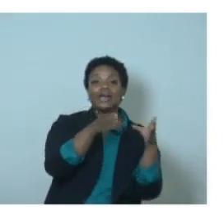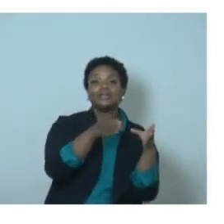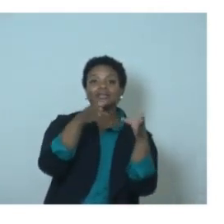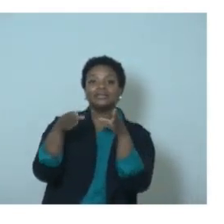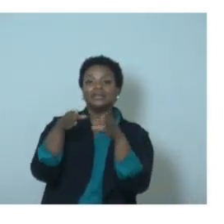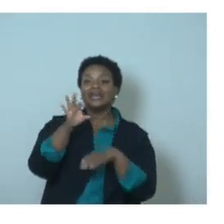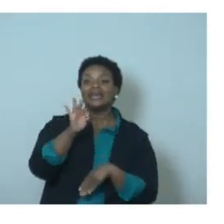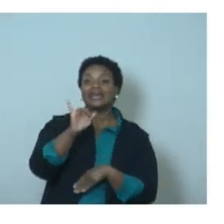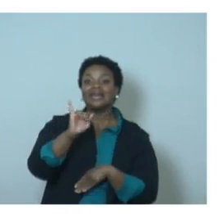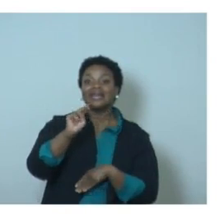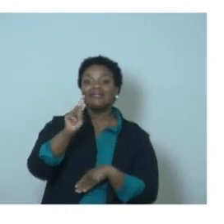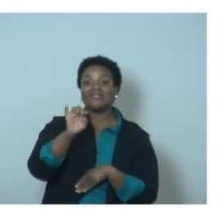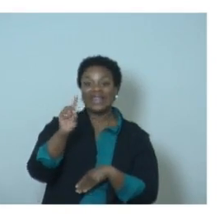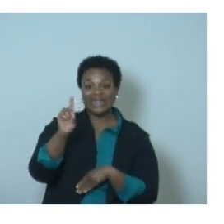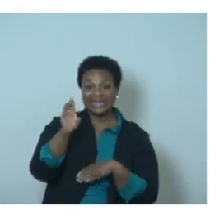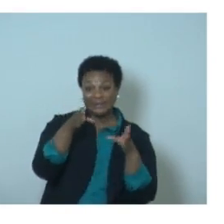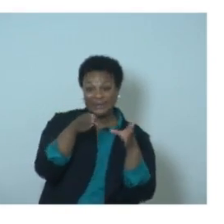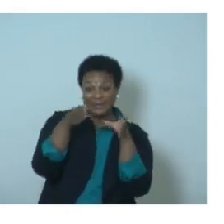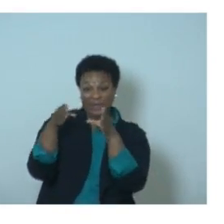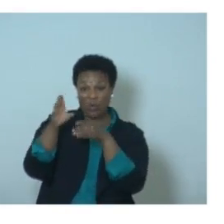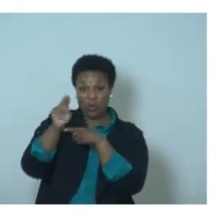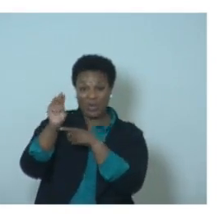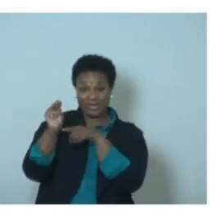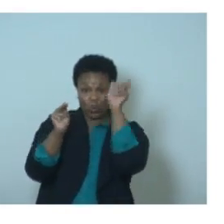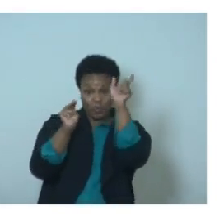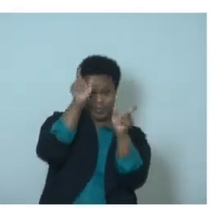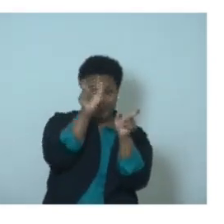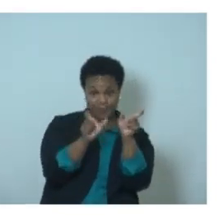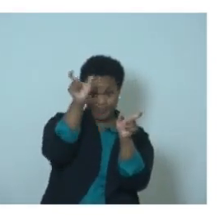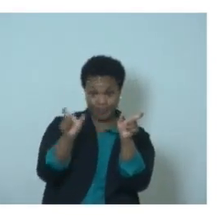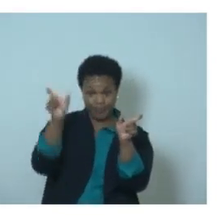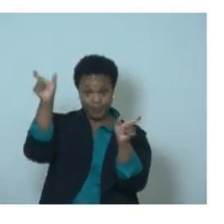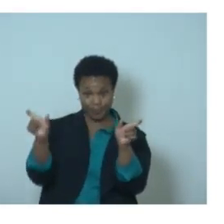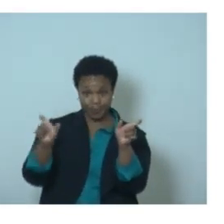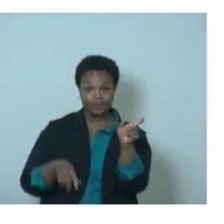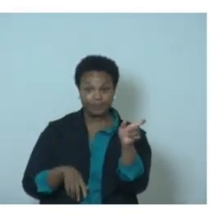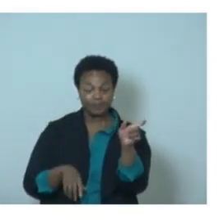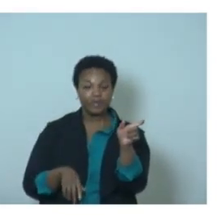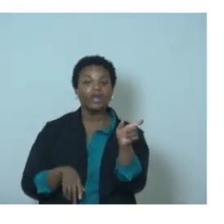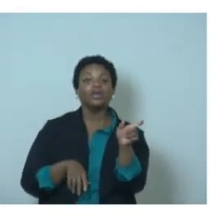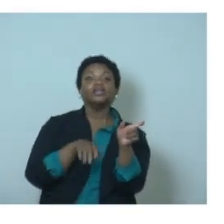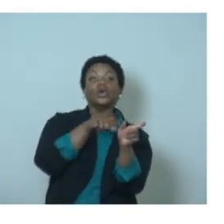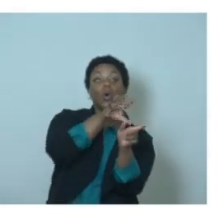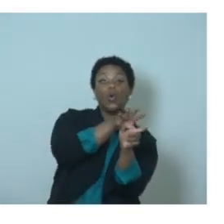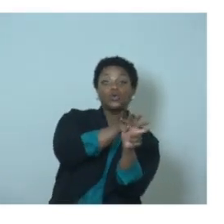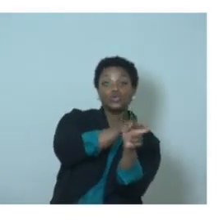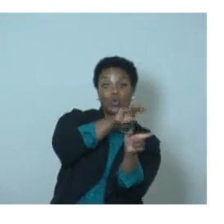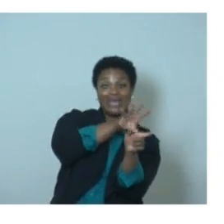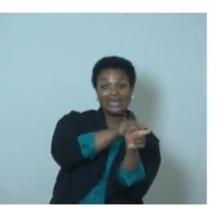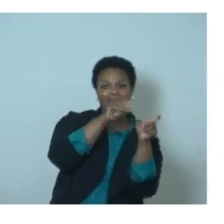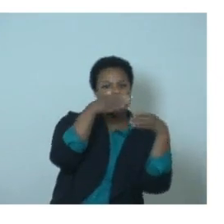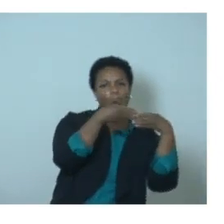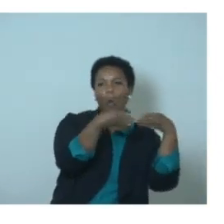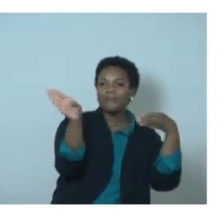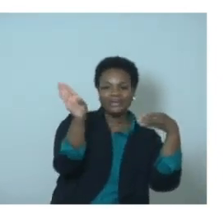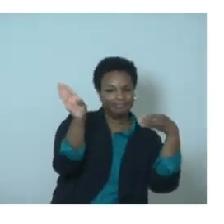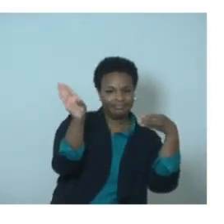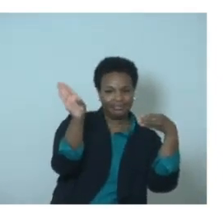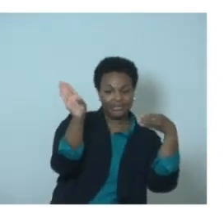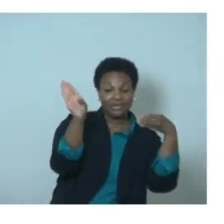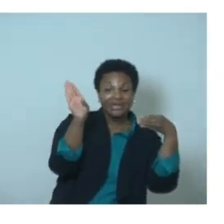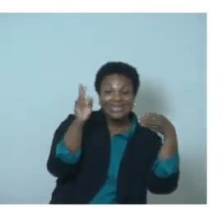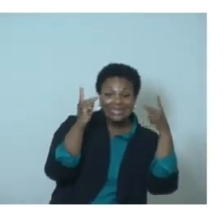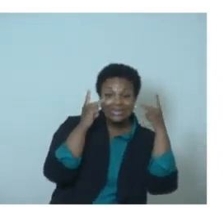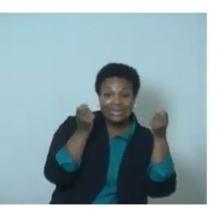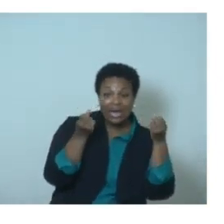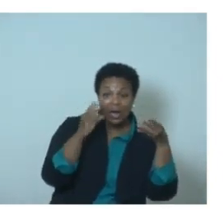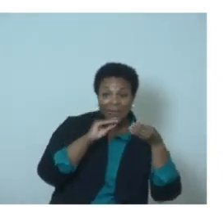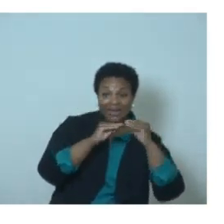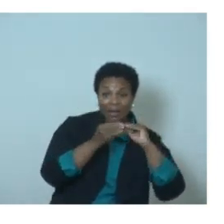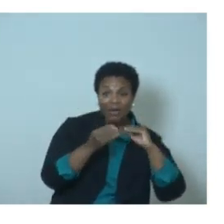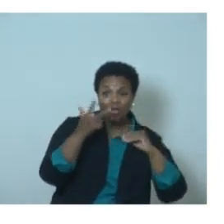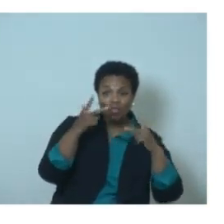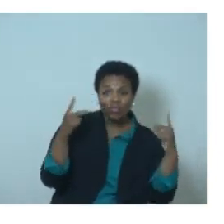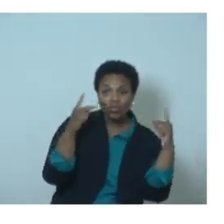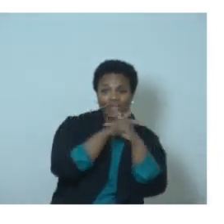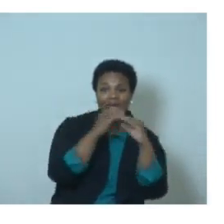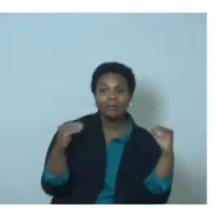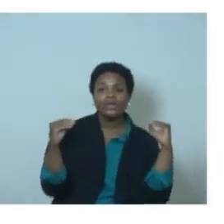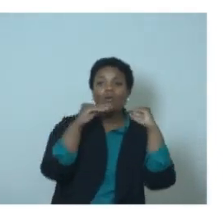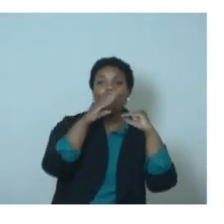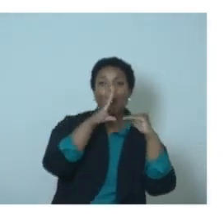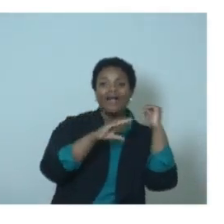YOU’VE GOT SWEDEN NORWAY AND FINLAND SWEDEN ITS TWO NEIGHBOURS AND THEN YOU ASK THE NEW MEXICO DATA OR WE HAVE IT AND YOU CAN SEE THAT SWEDEN DID OPEN UP AND HAD A ABOUT TRIPLE